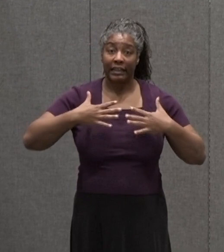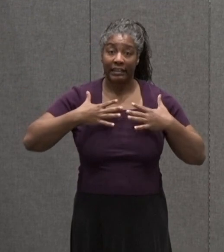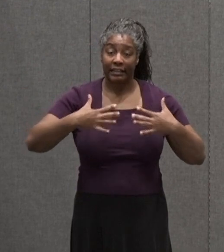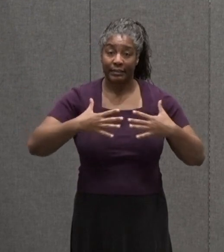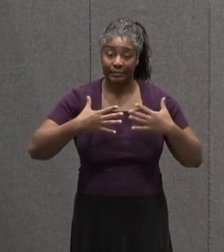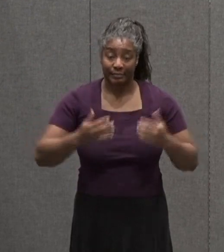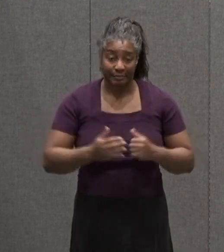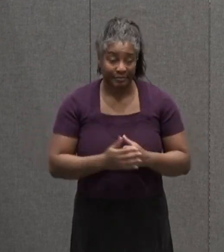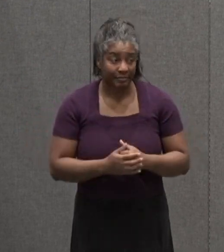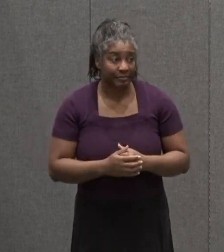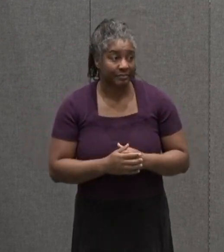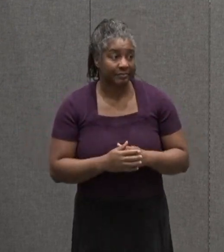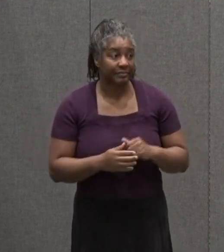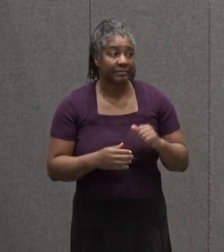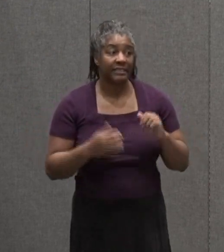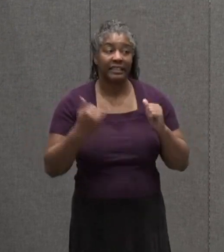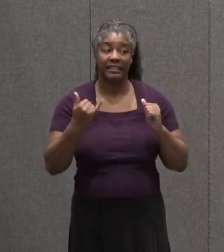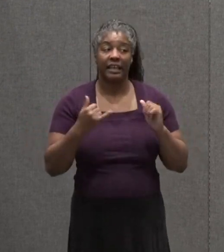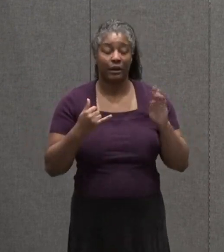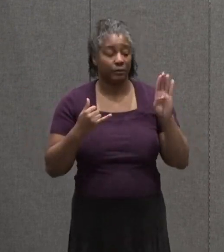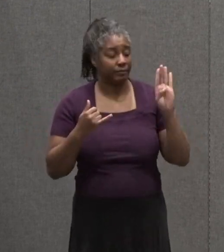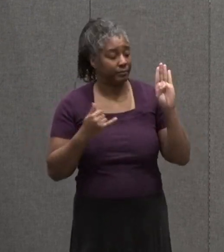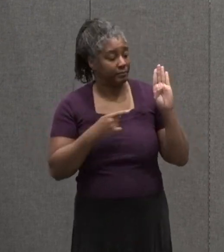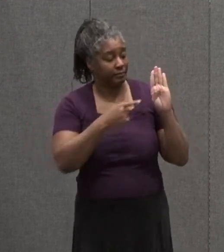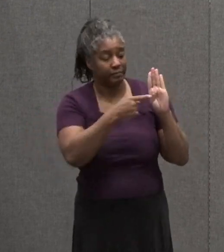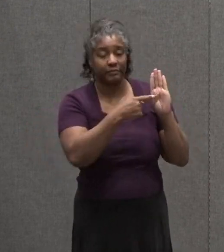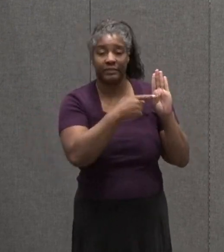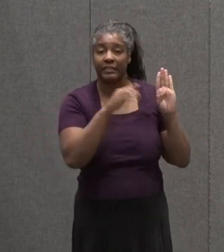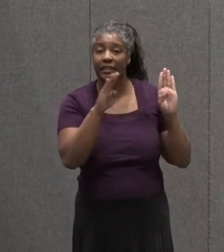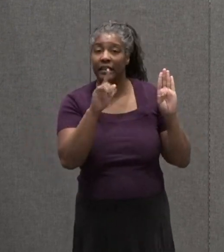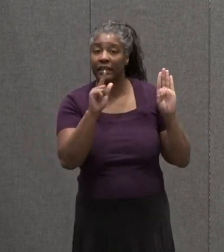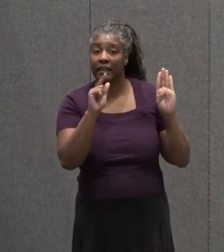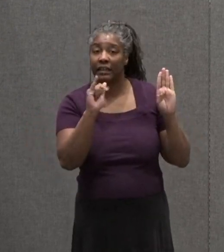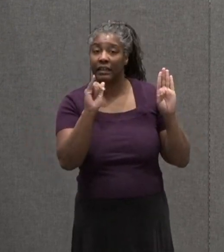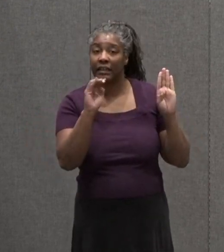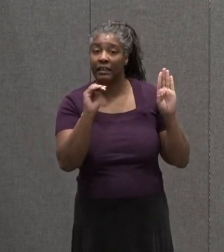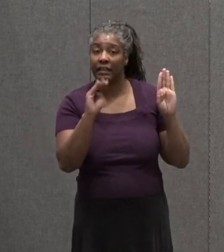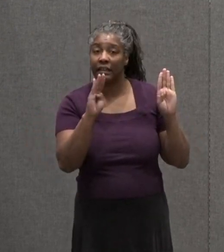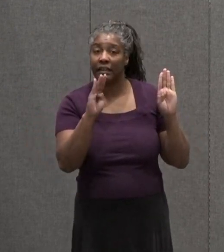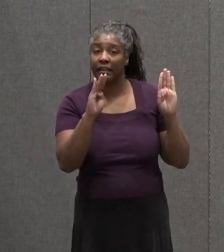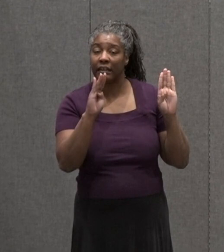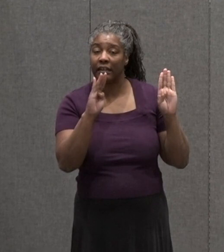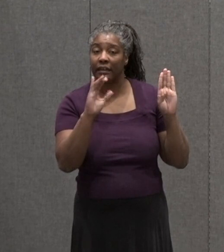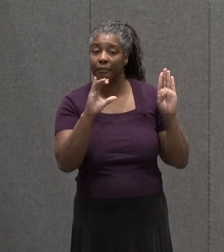You see this little guy here? This is the limbic system of the brain or the limbic part of the brain.